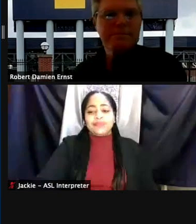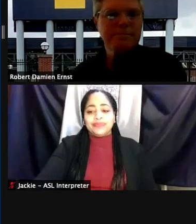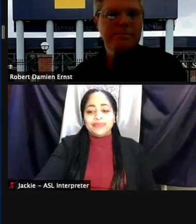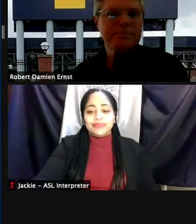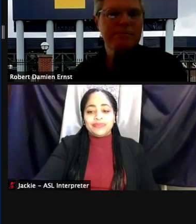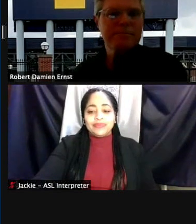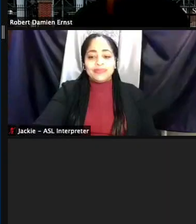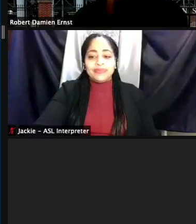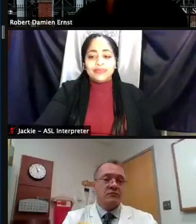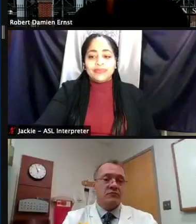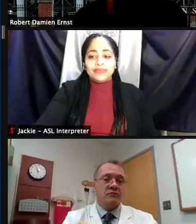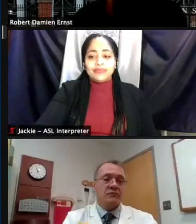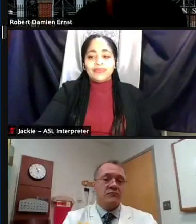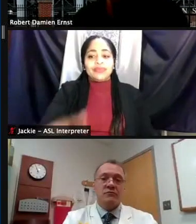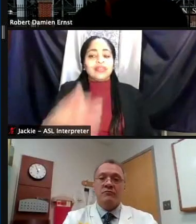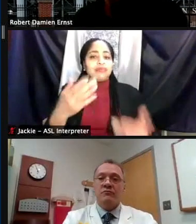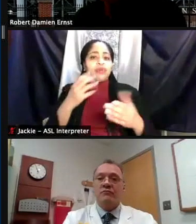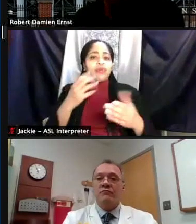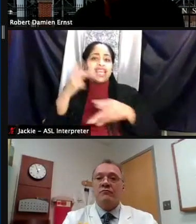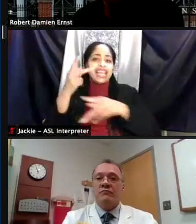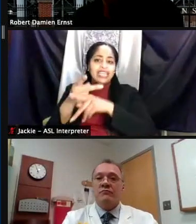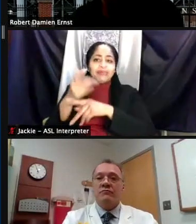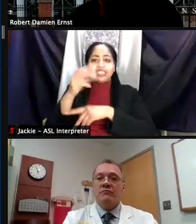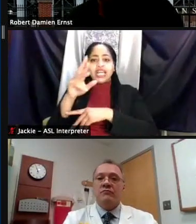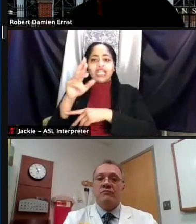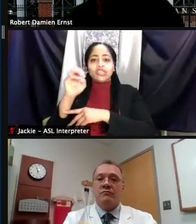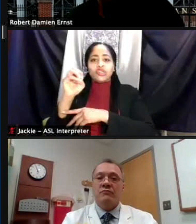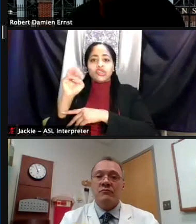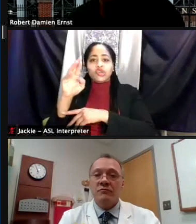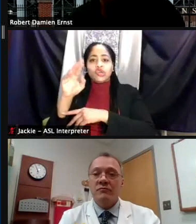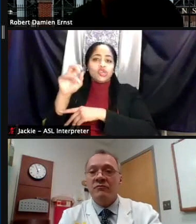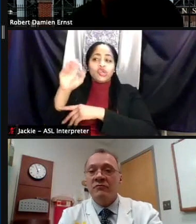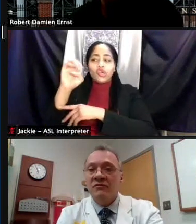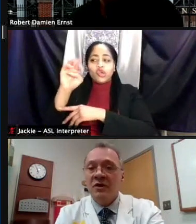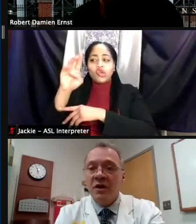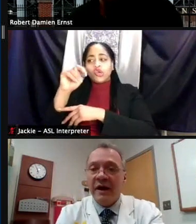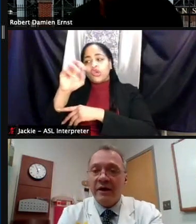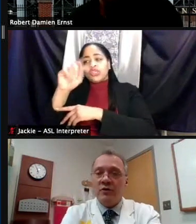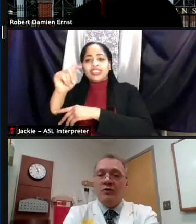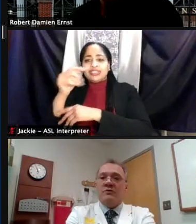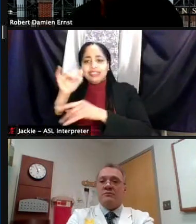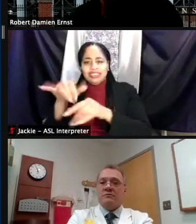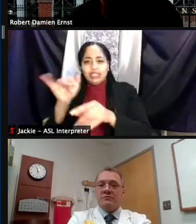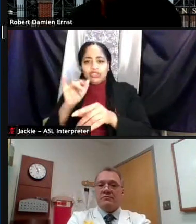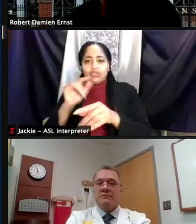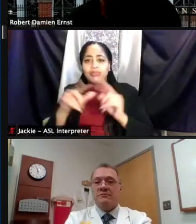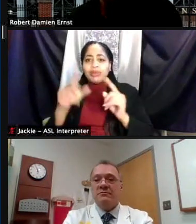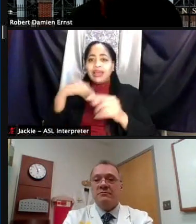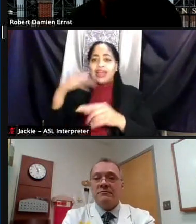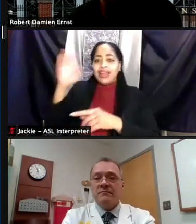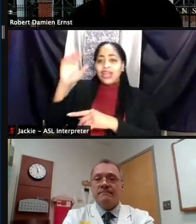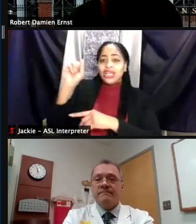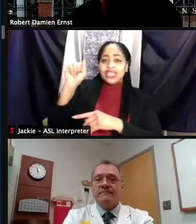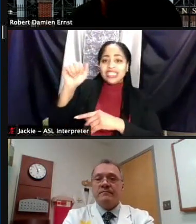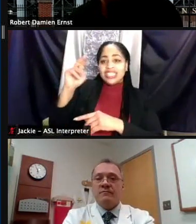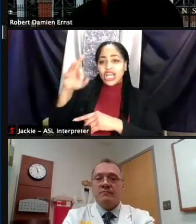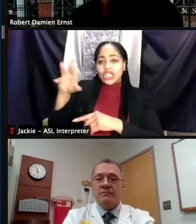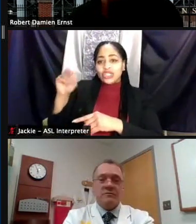And maybe we can keep Dr. Ernst in the window here. So Sandro, I know you've been all over the world talking about vaccines.